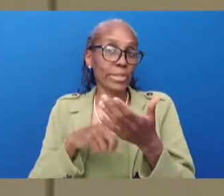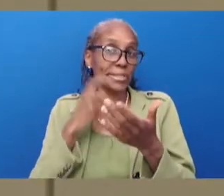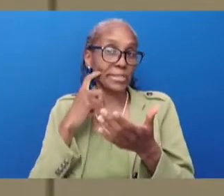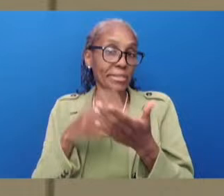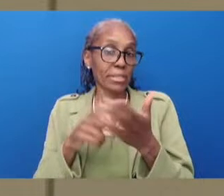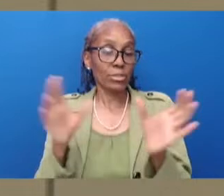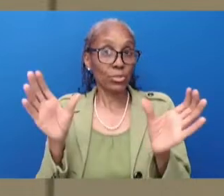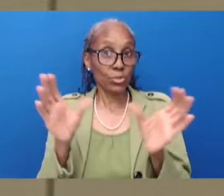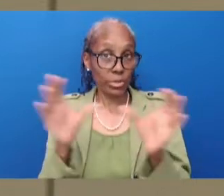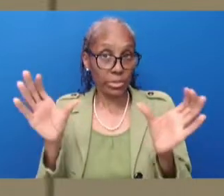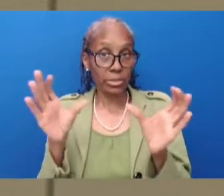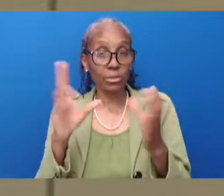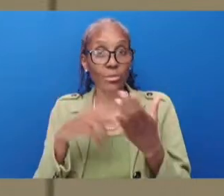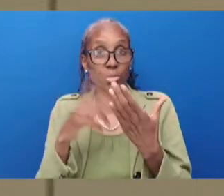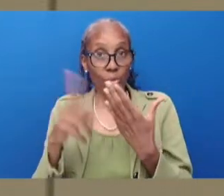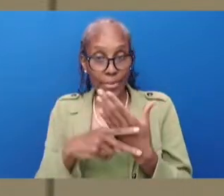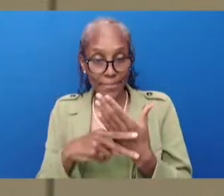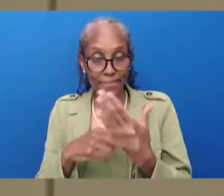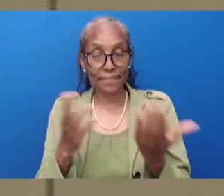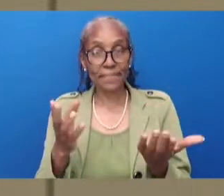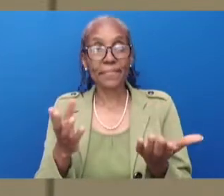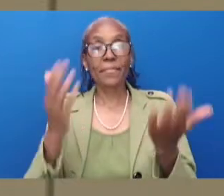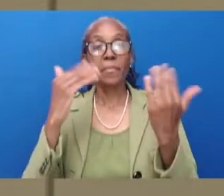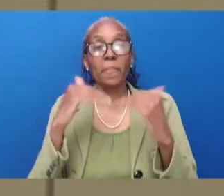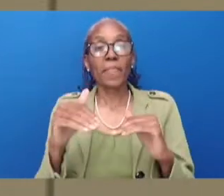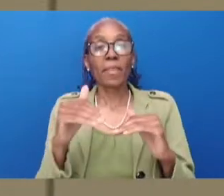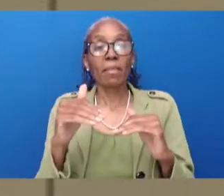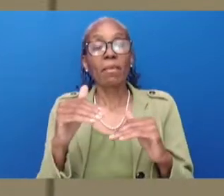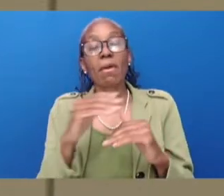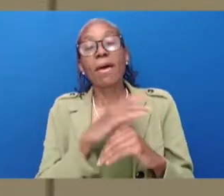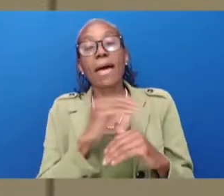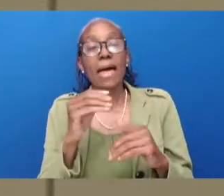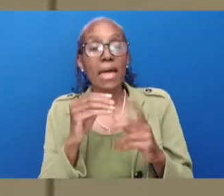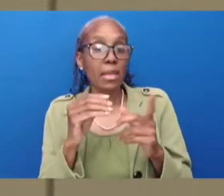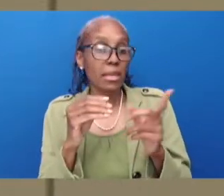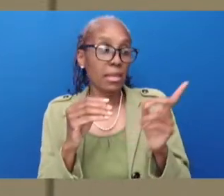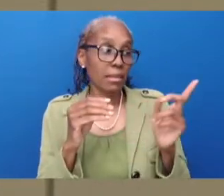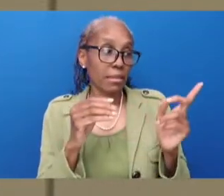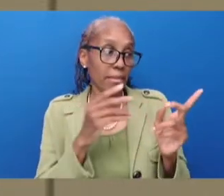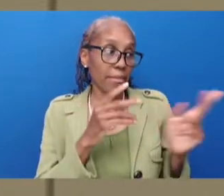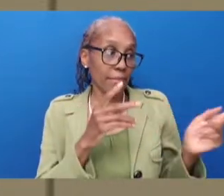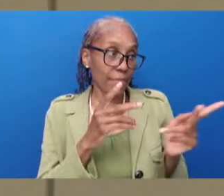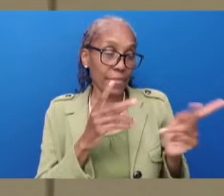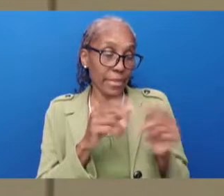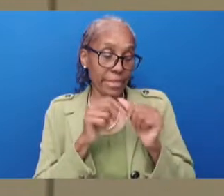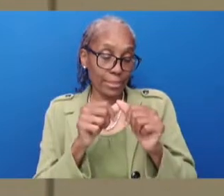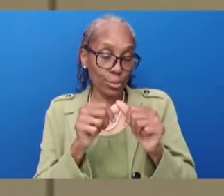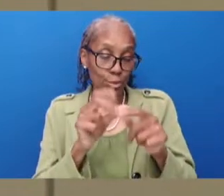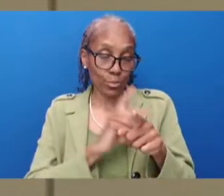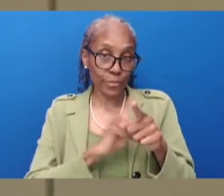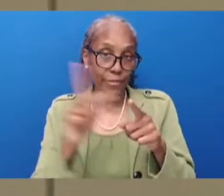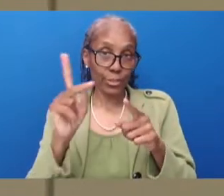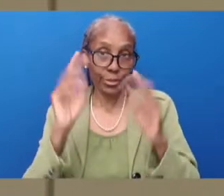OF MUNICIPAL CLERKS OFFERS